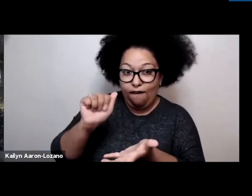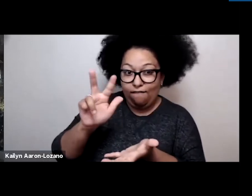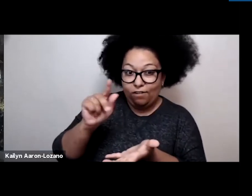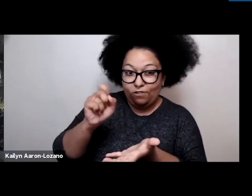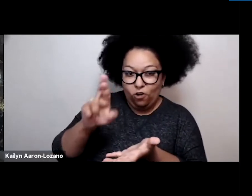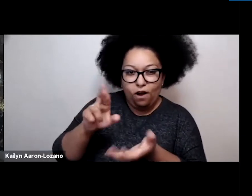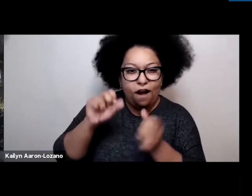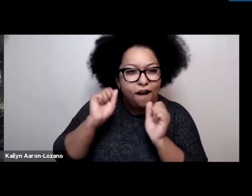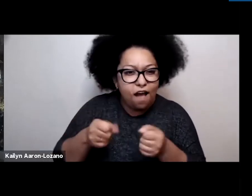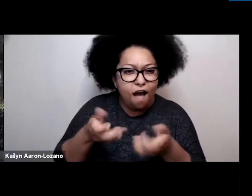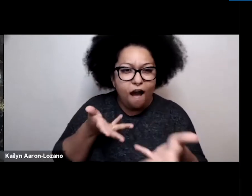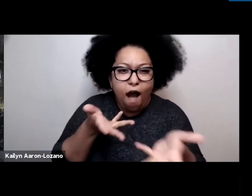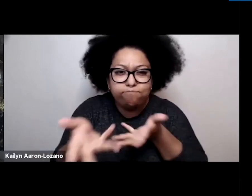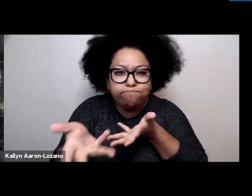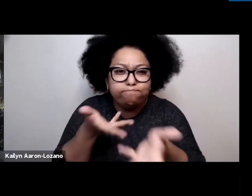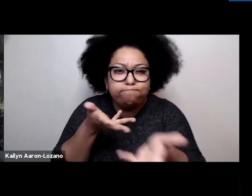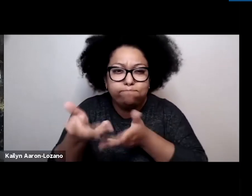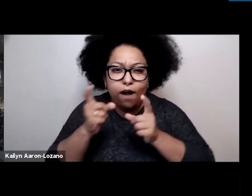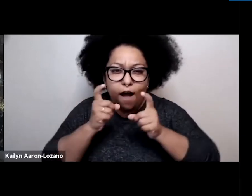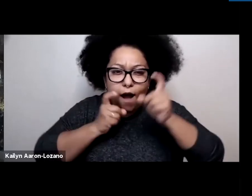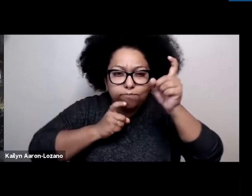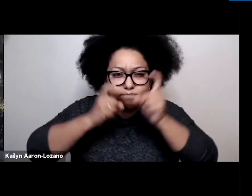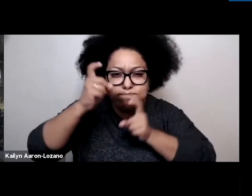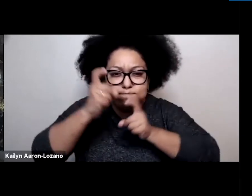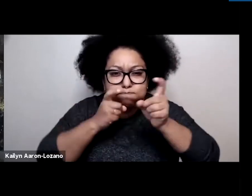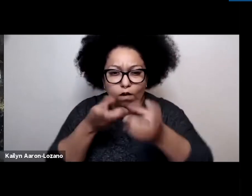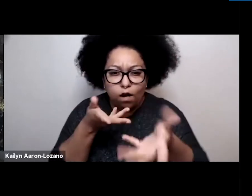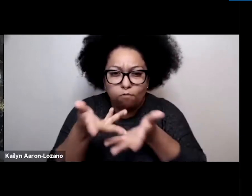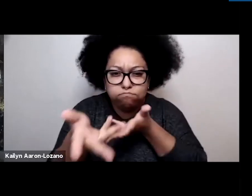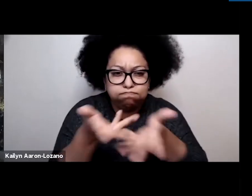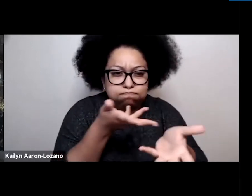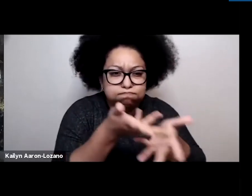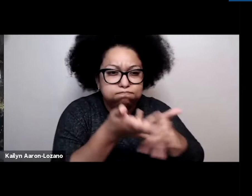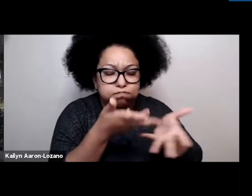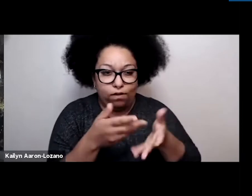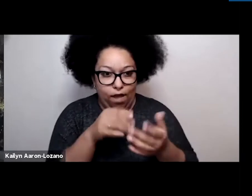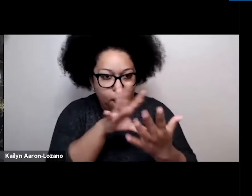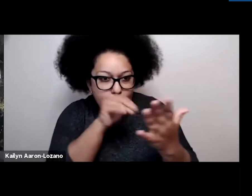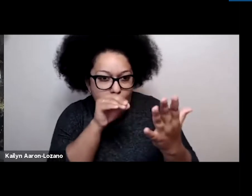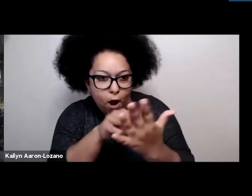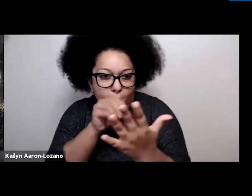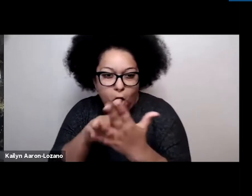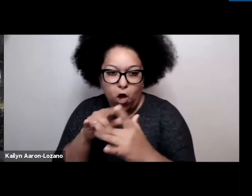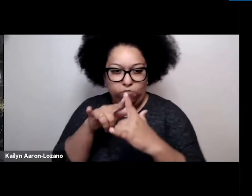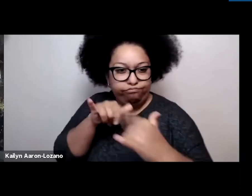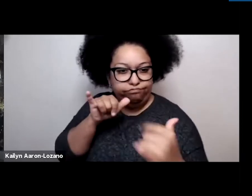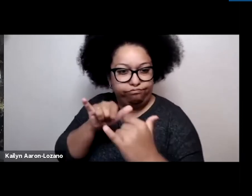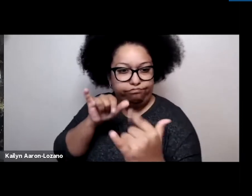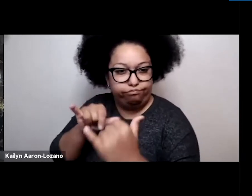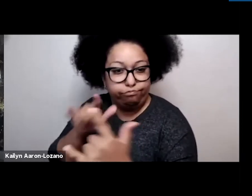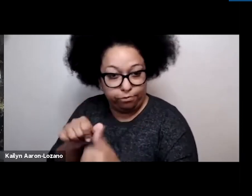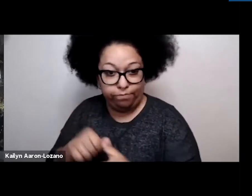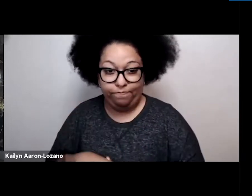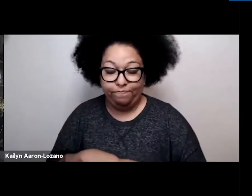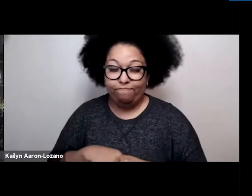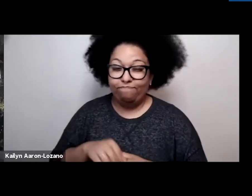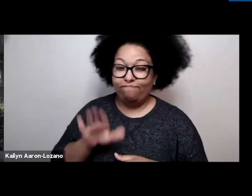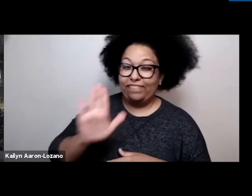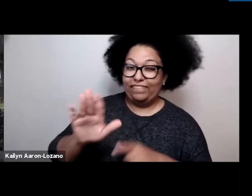his avatars can engage in highly expressive face-to-face interaction and real-time learning